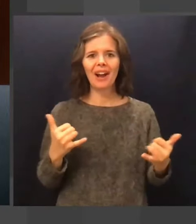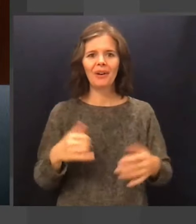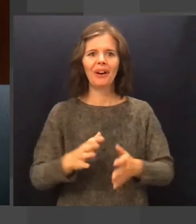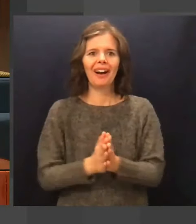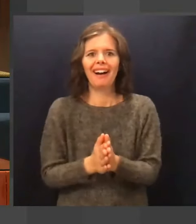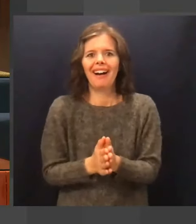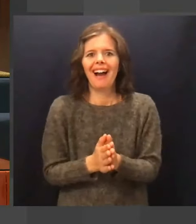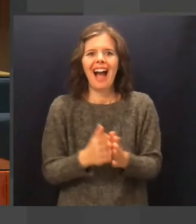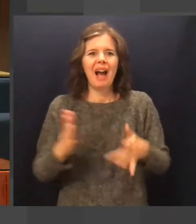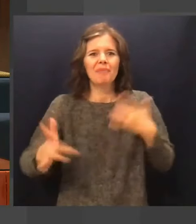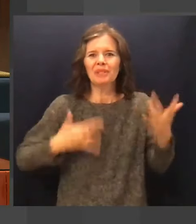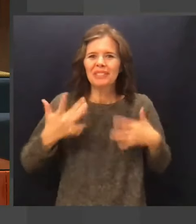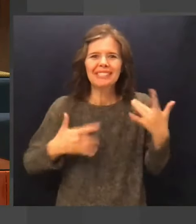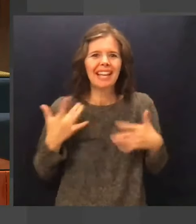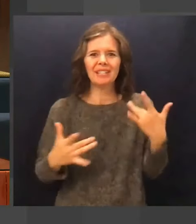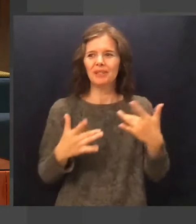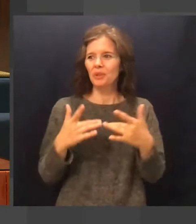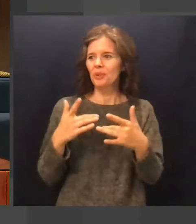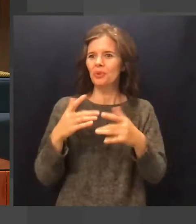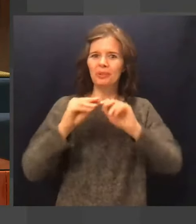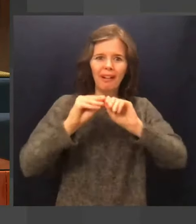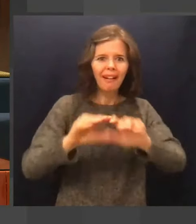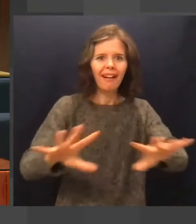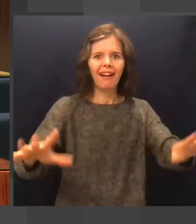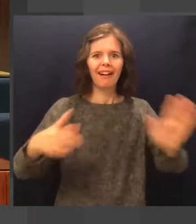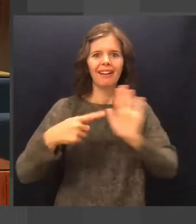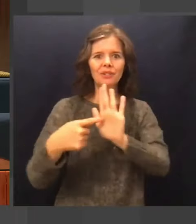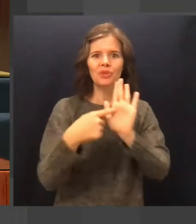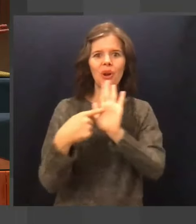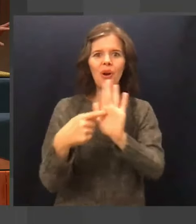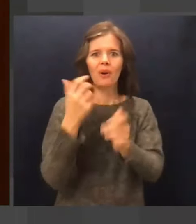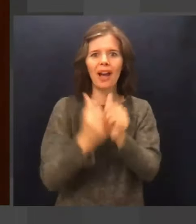IT'S SO AWESOME TO BE ABLE TO SHARE THAT WITH EVERYONE.